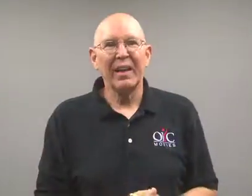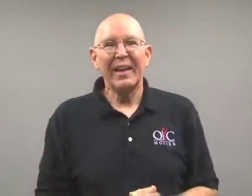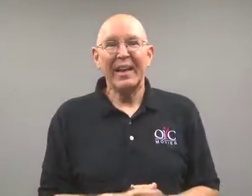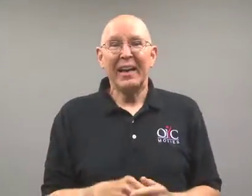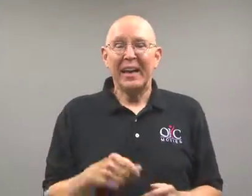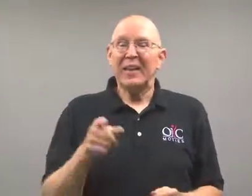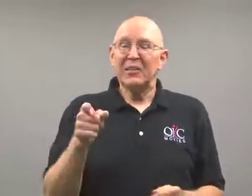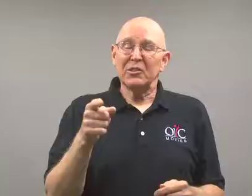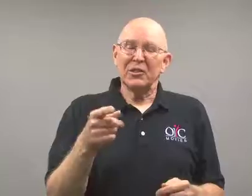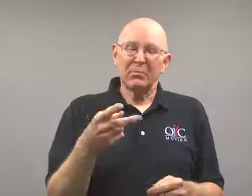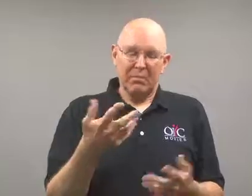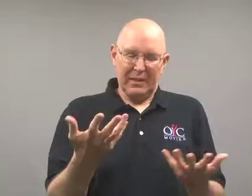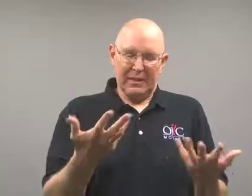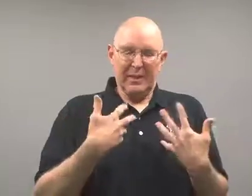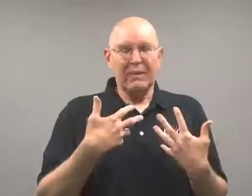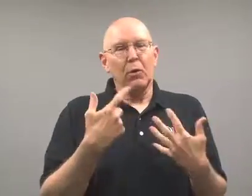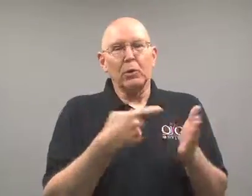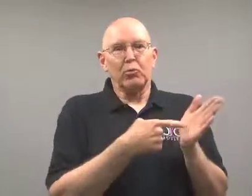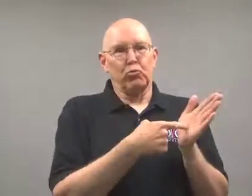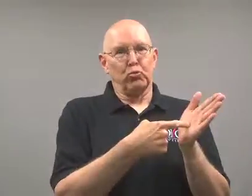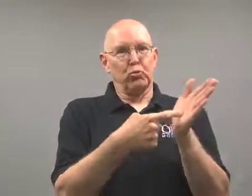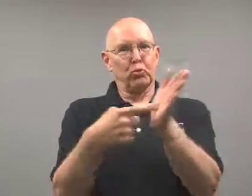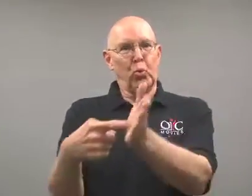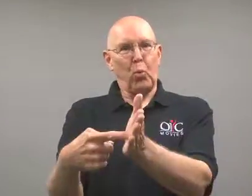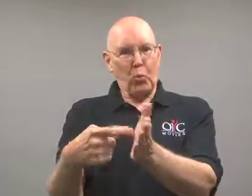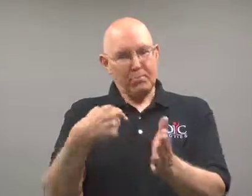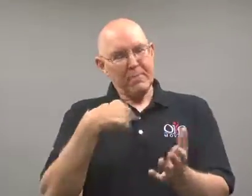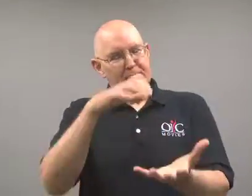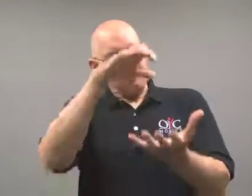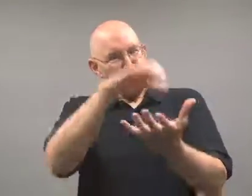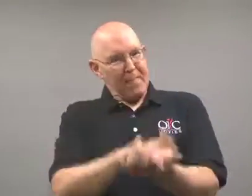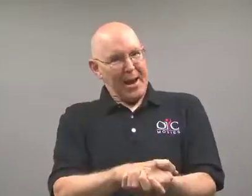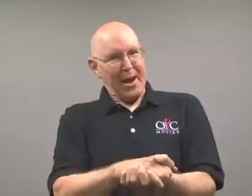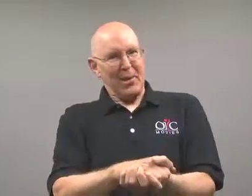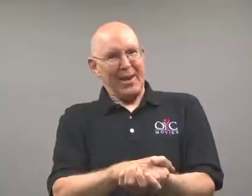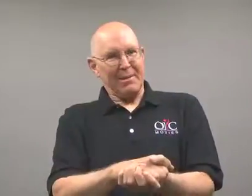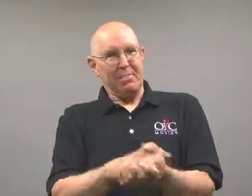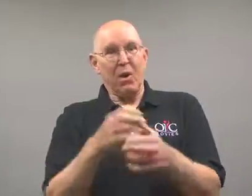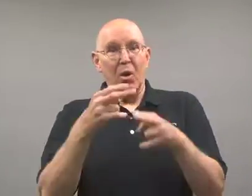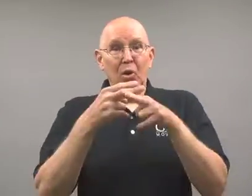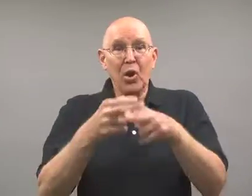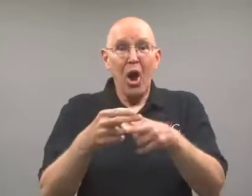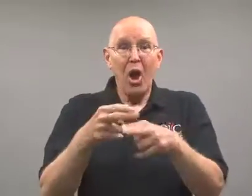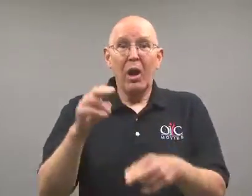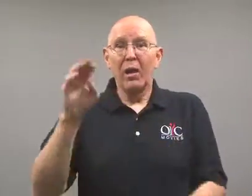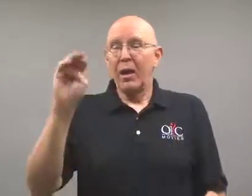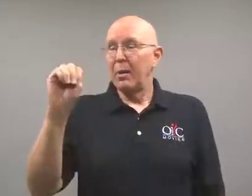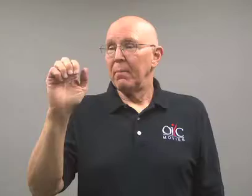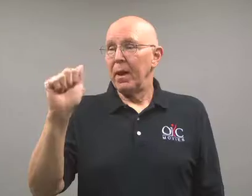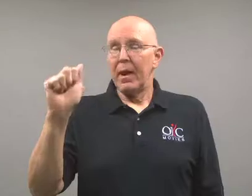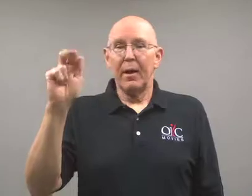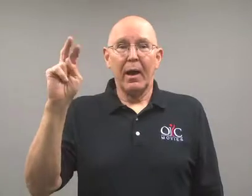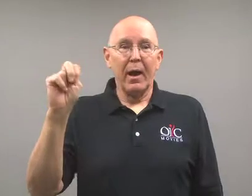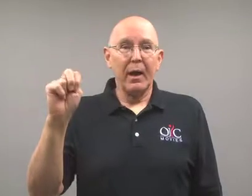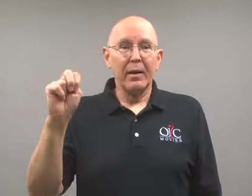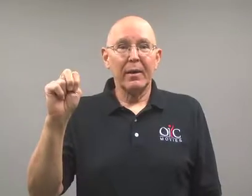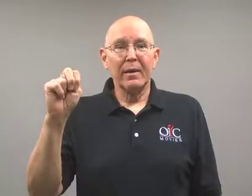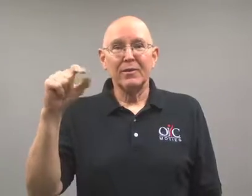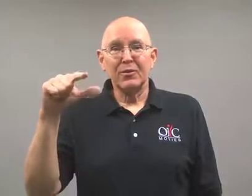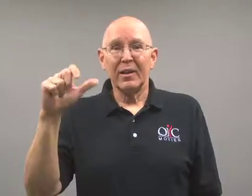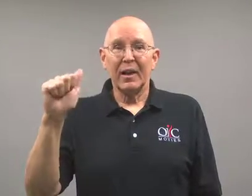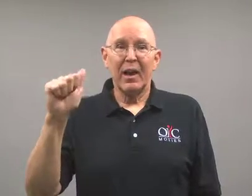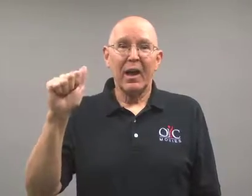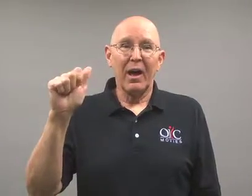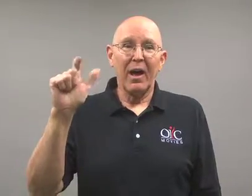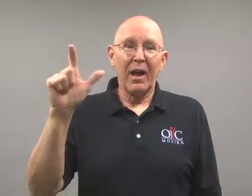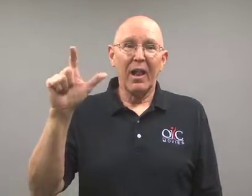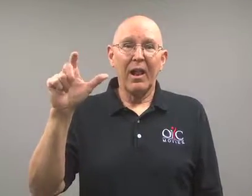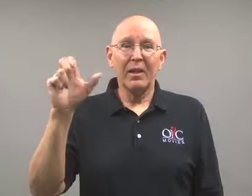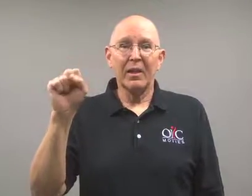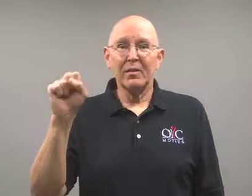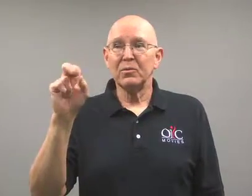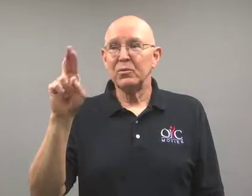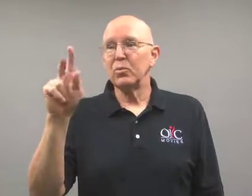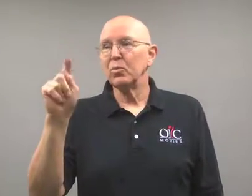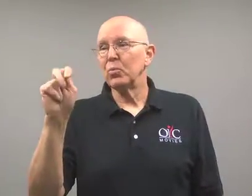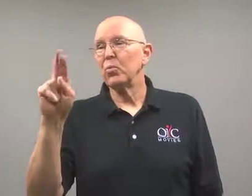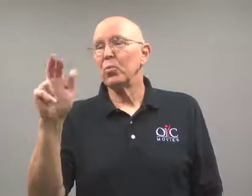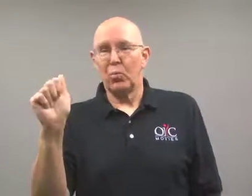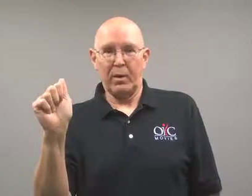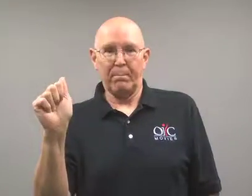She wears it to show she is married. It's called a mangalsutra.